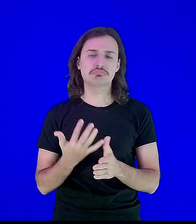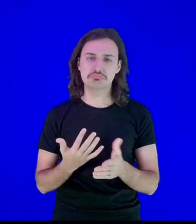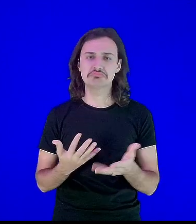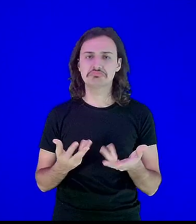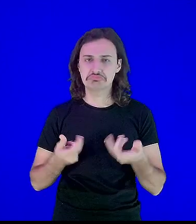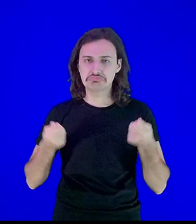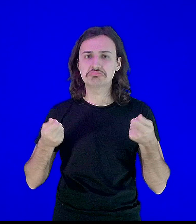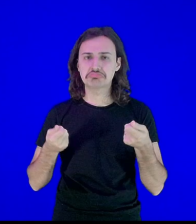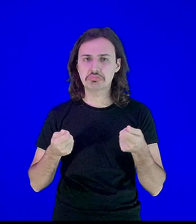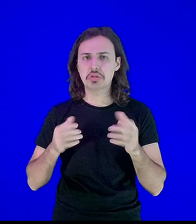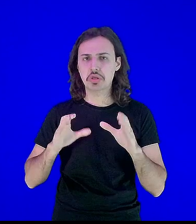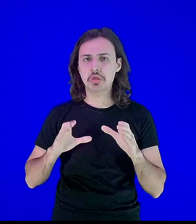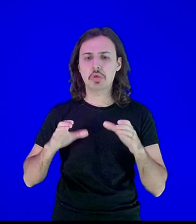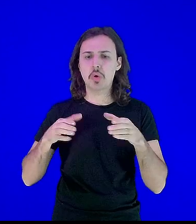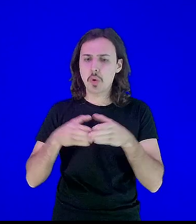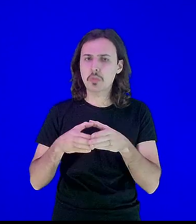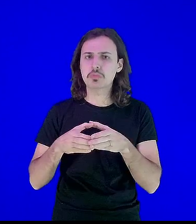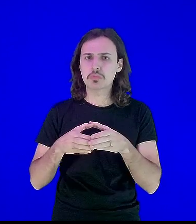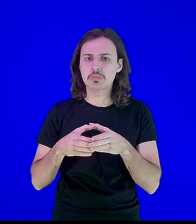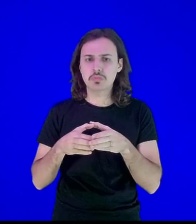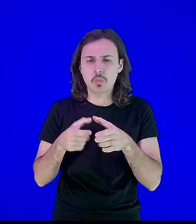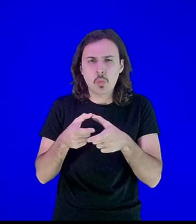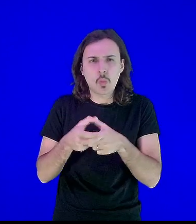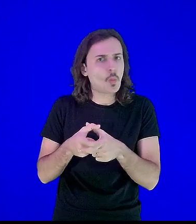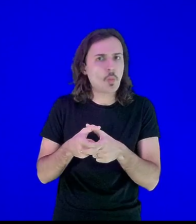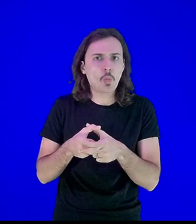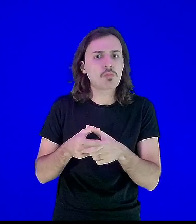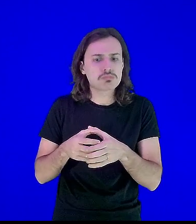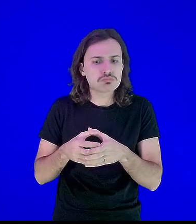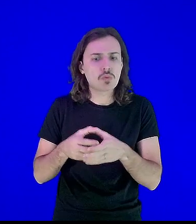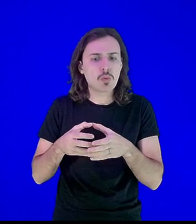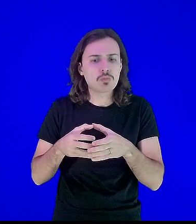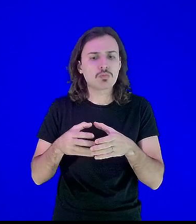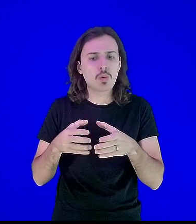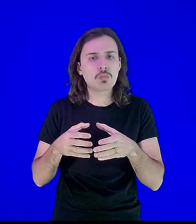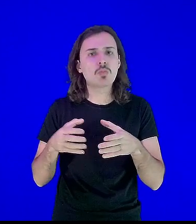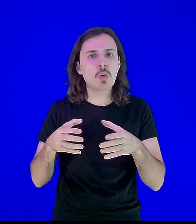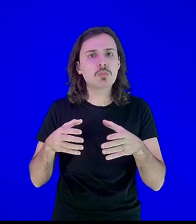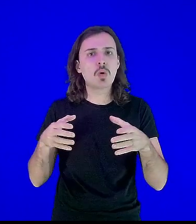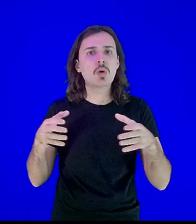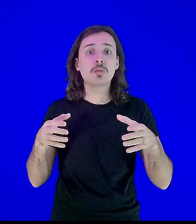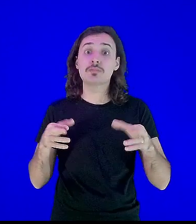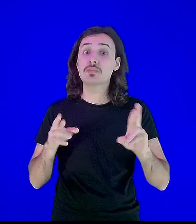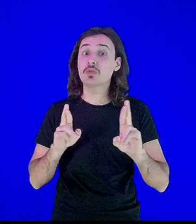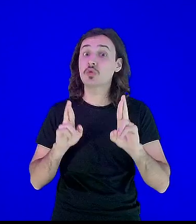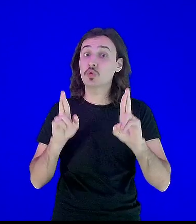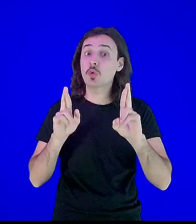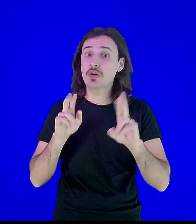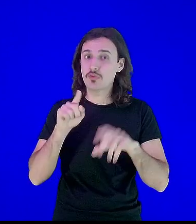the community is getting bigger by the day and I hope that with this video you will also join us